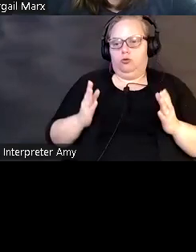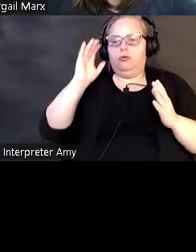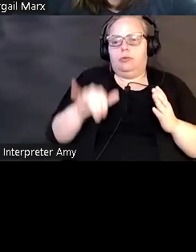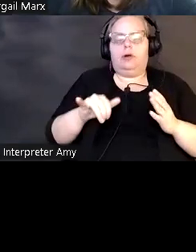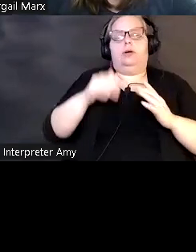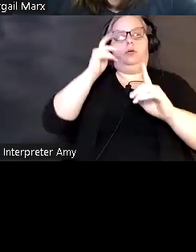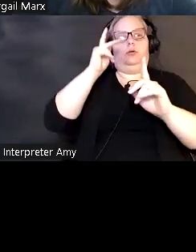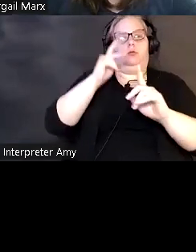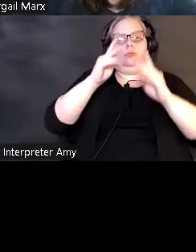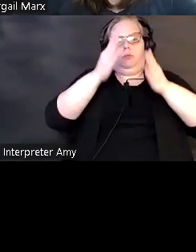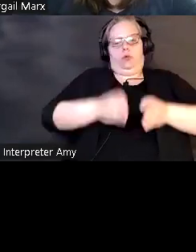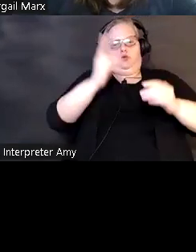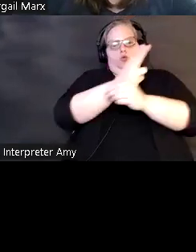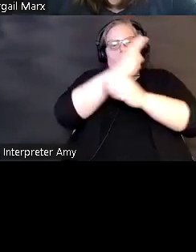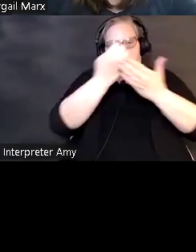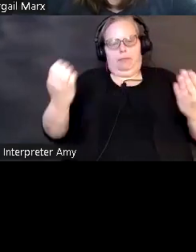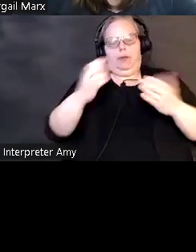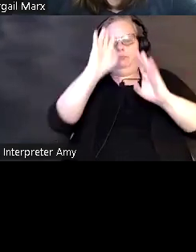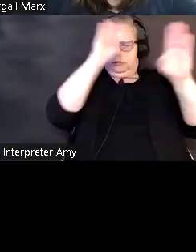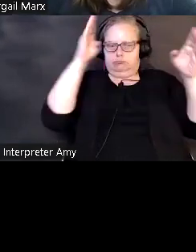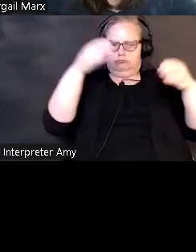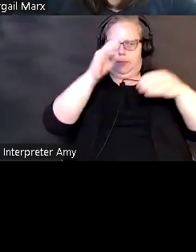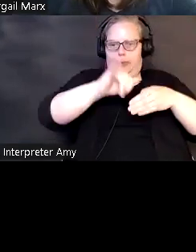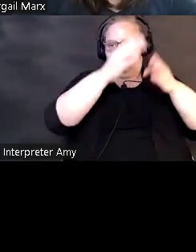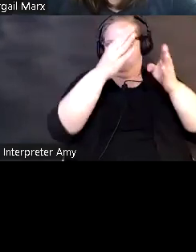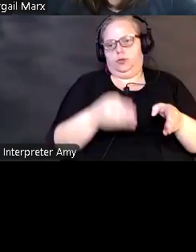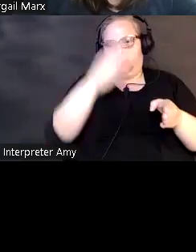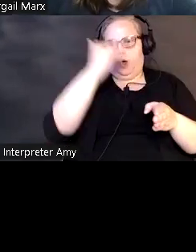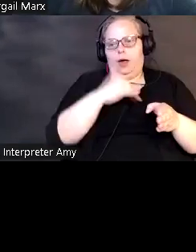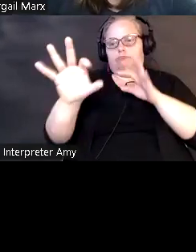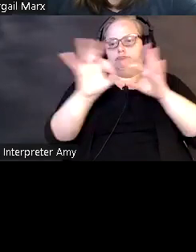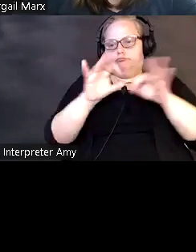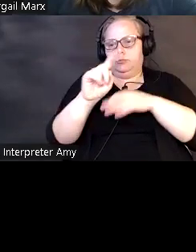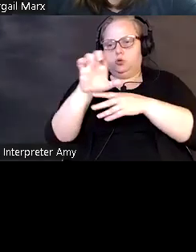the center of the assessment so that you're really selecting tools and teaching strategies